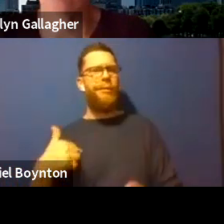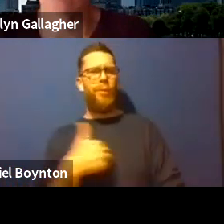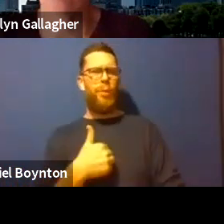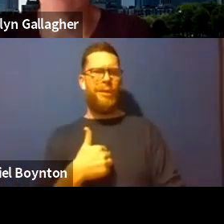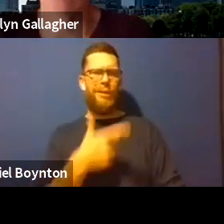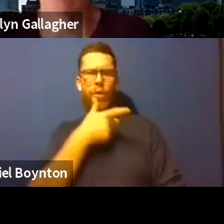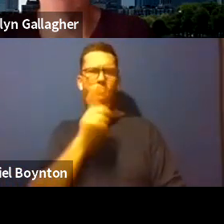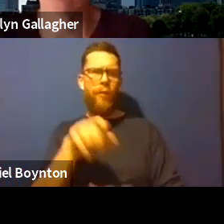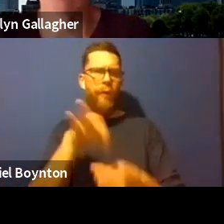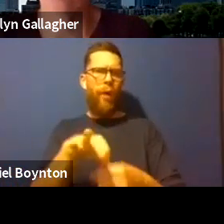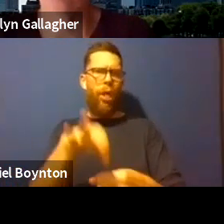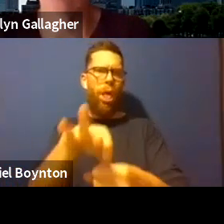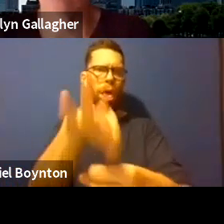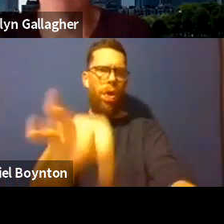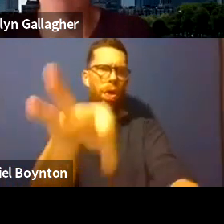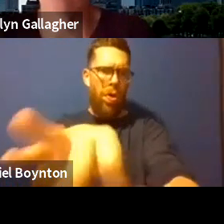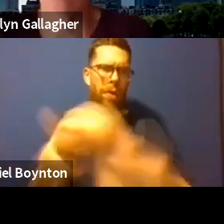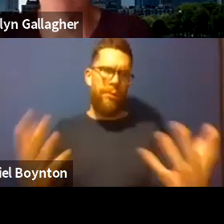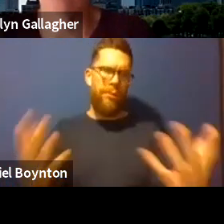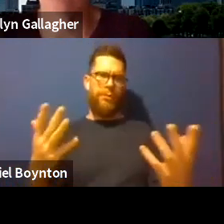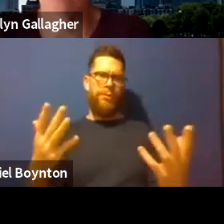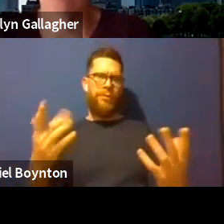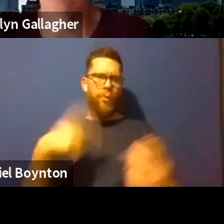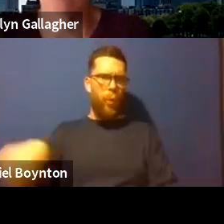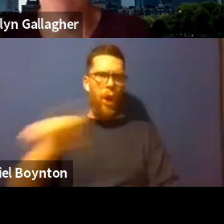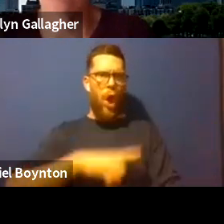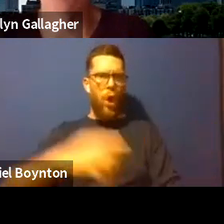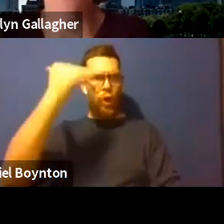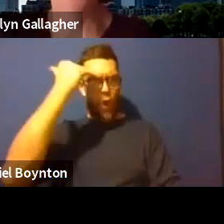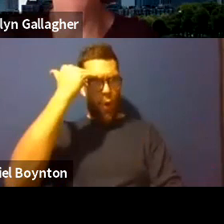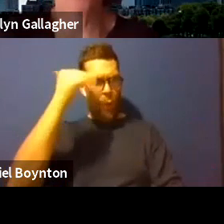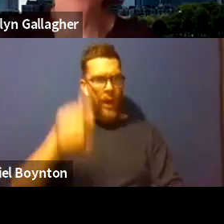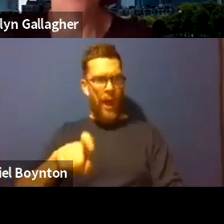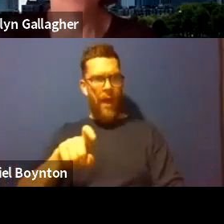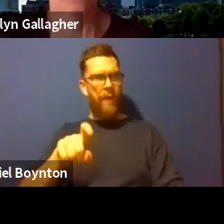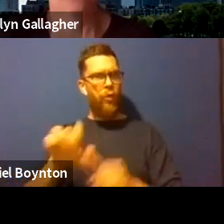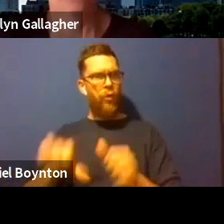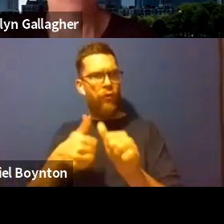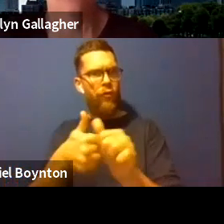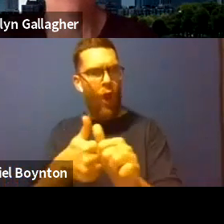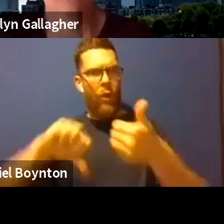Deniz Savas: Essentially, have to be in it because of the regulations, like you just said. So rather than rather than forced us to come back and discuss it.